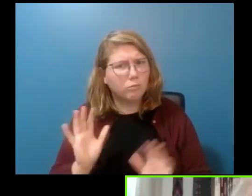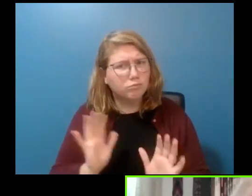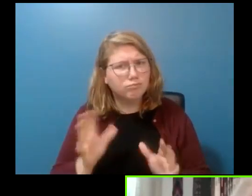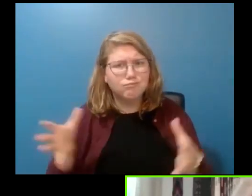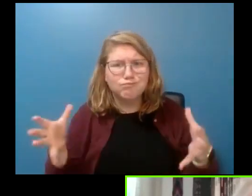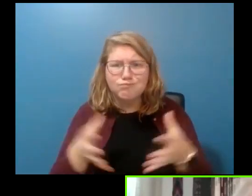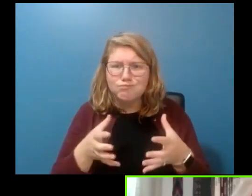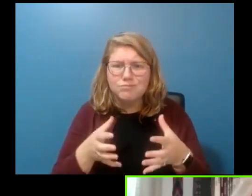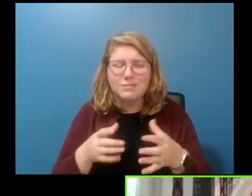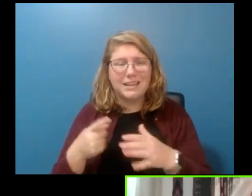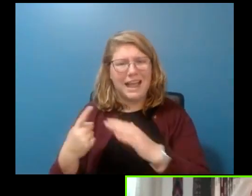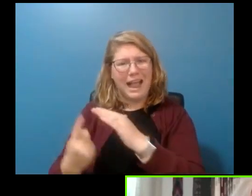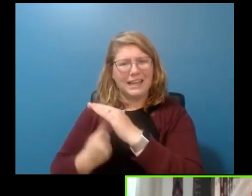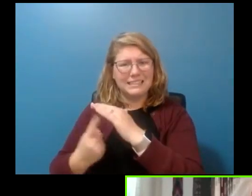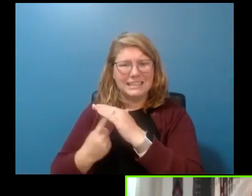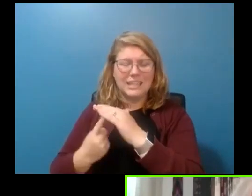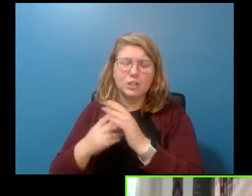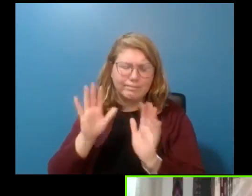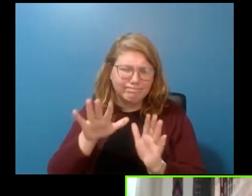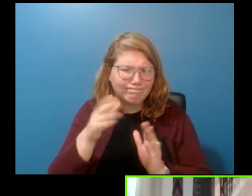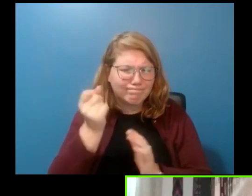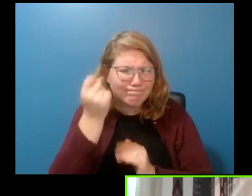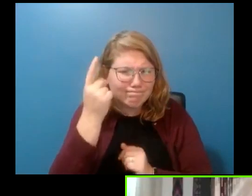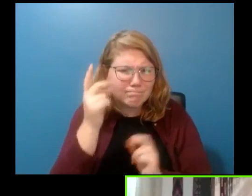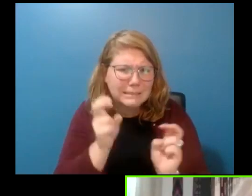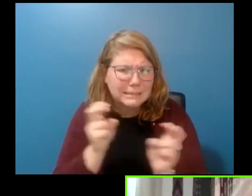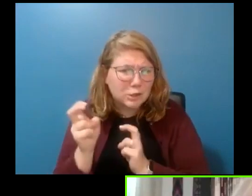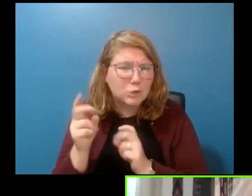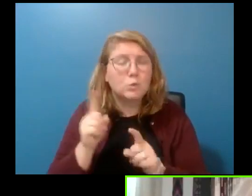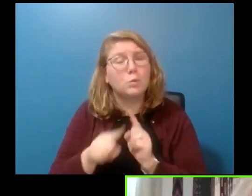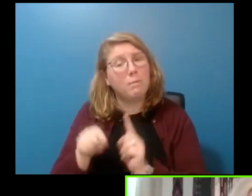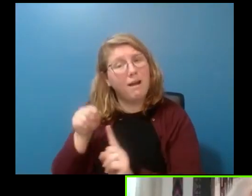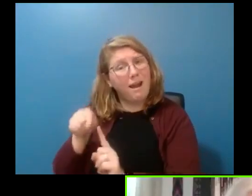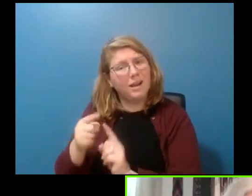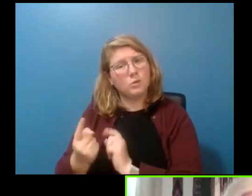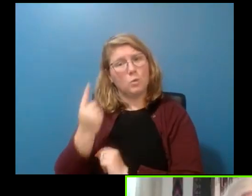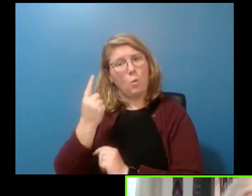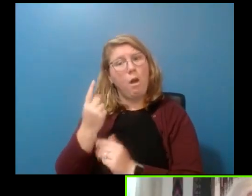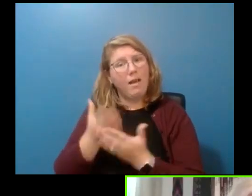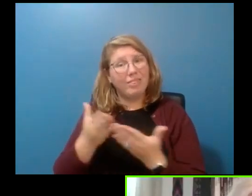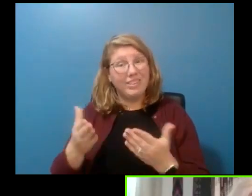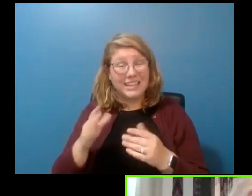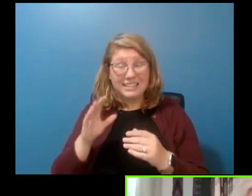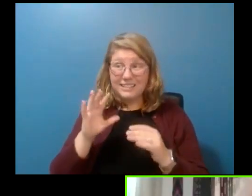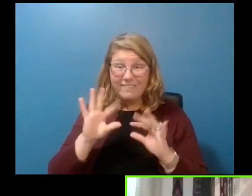things. One, perhaps there will be more passion and empathy for those with anxiety, I think most